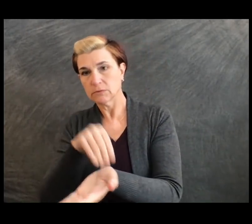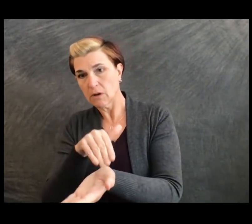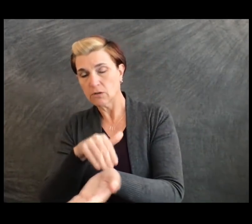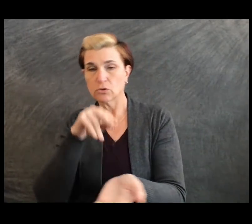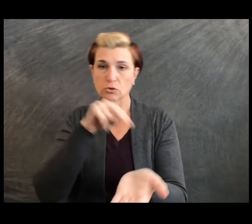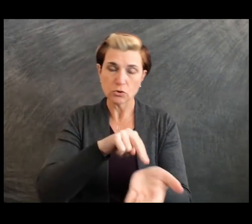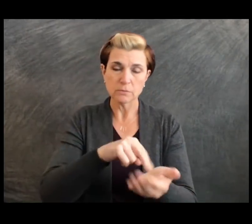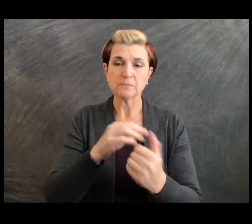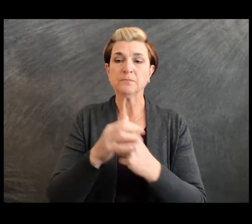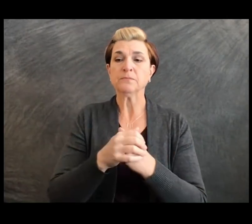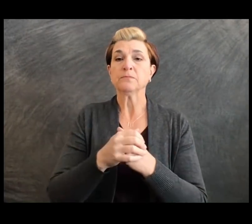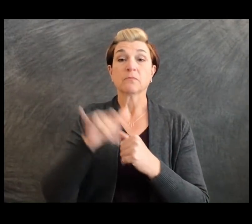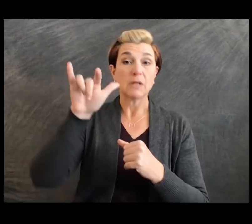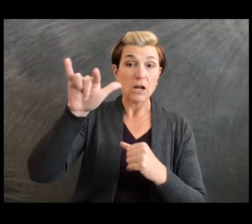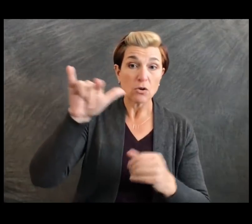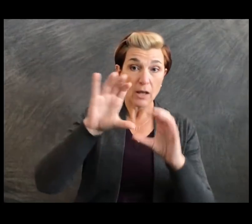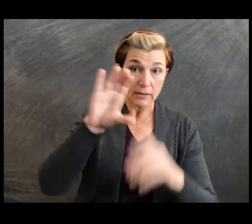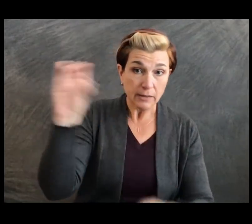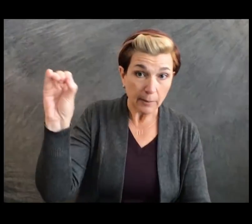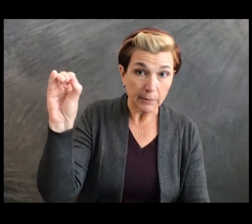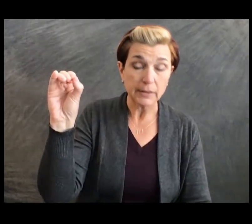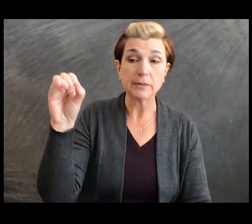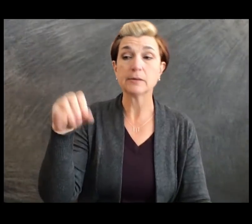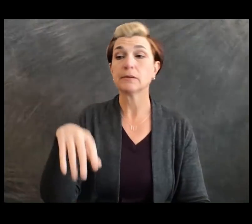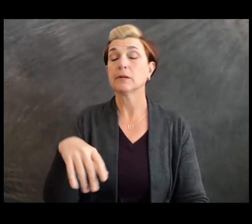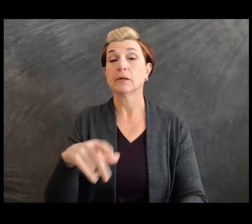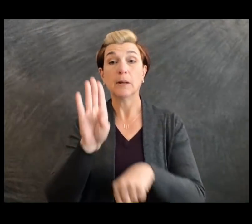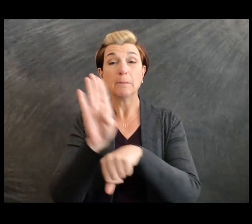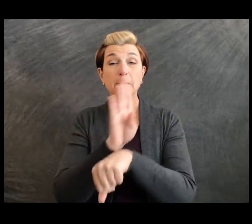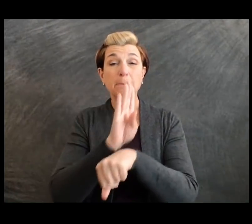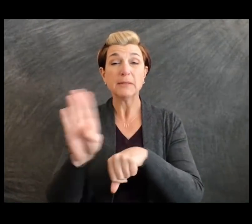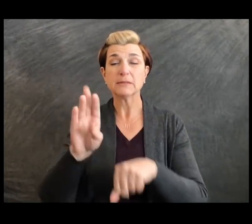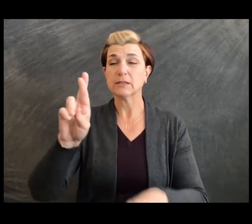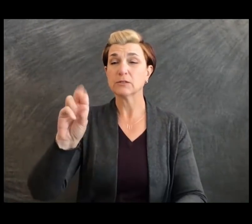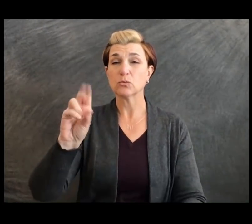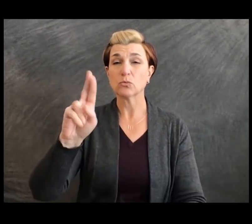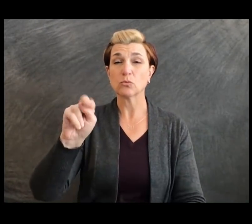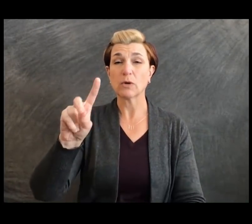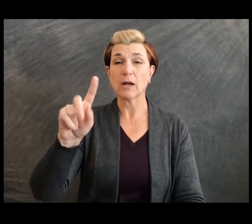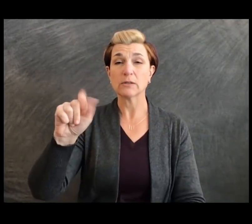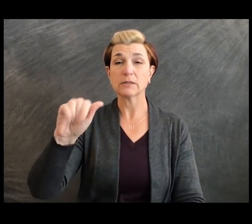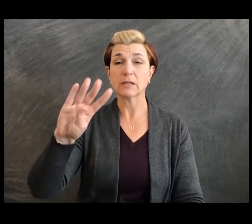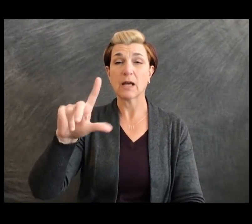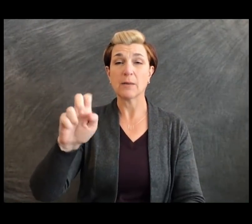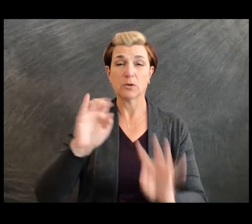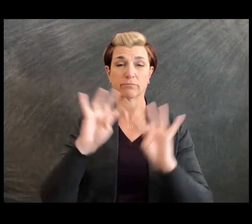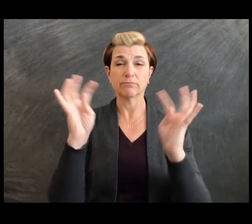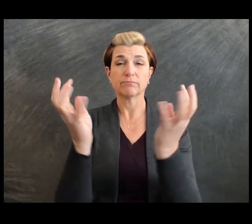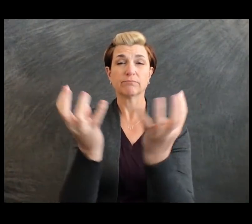was fully attended and it's all of the top CEOs of of our country and beyond